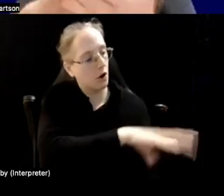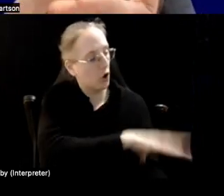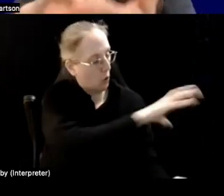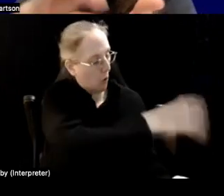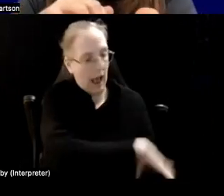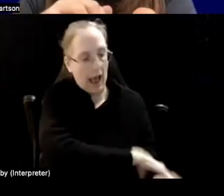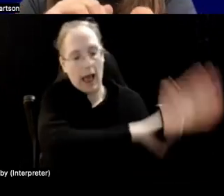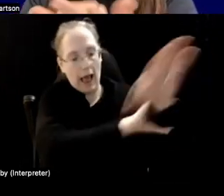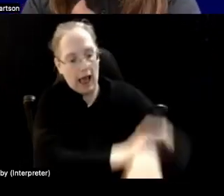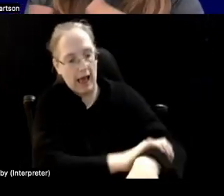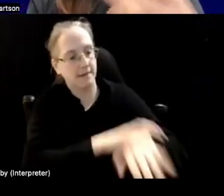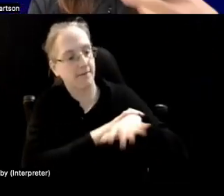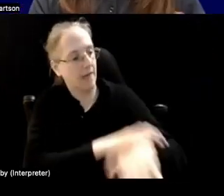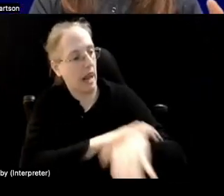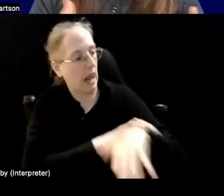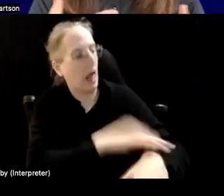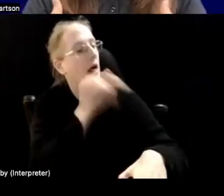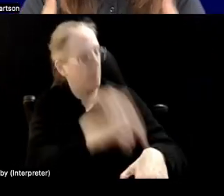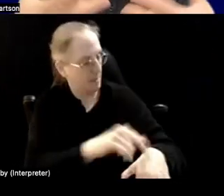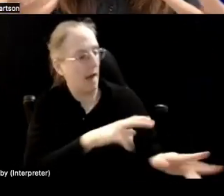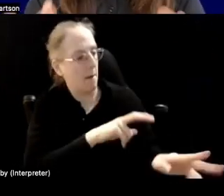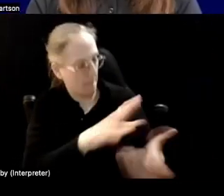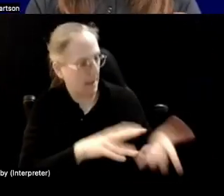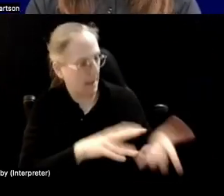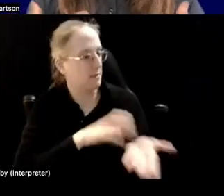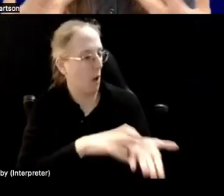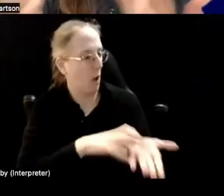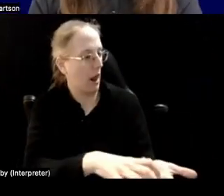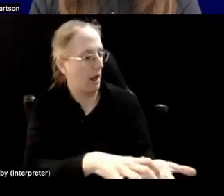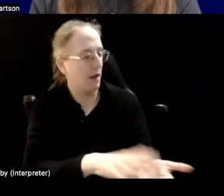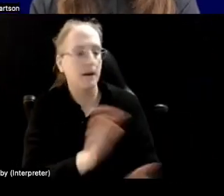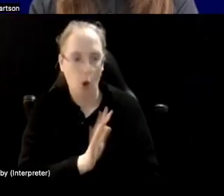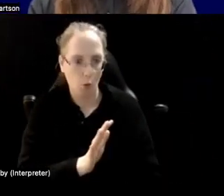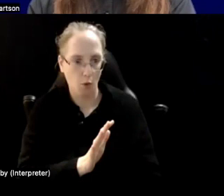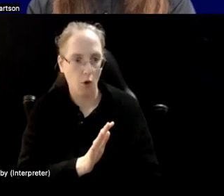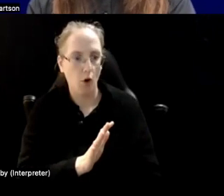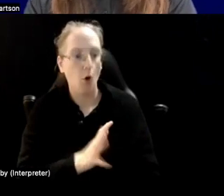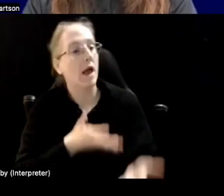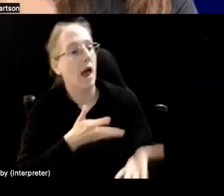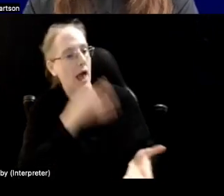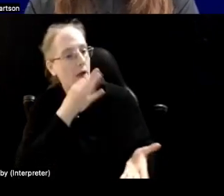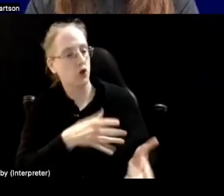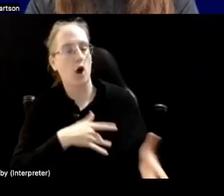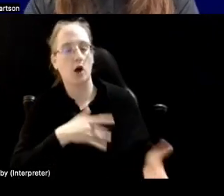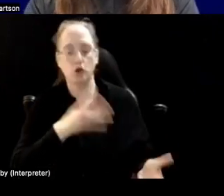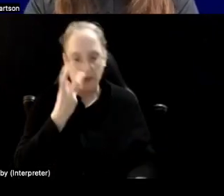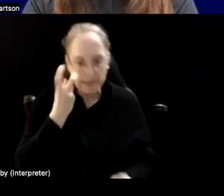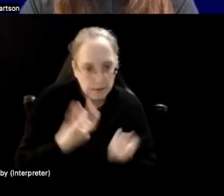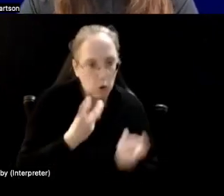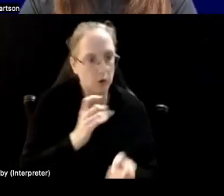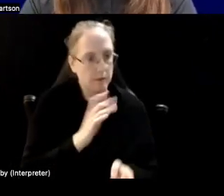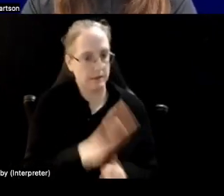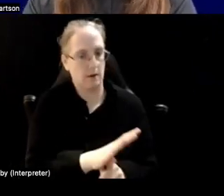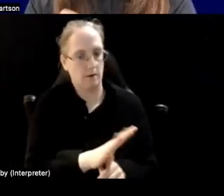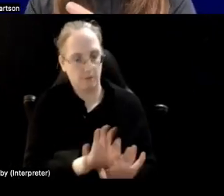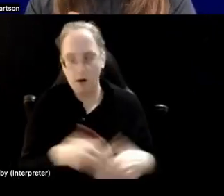this is braille", the interaction emerges and is led by the child so then that feeling of the page